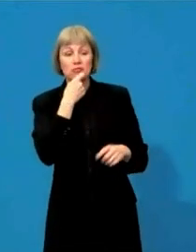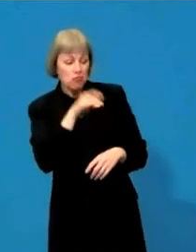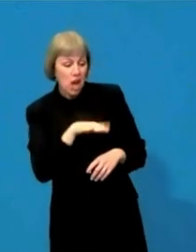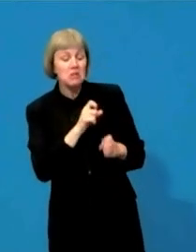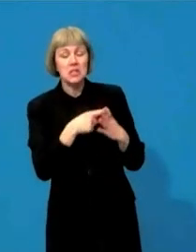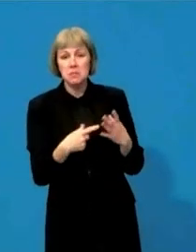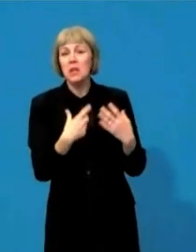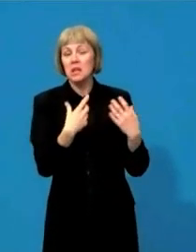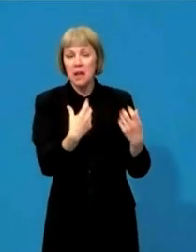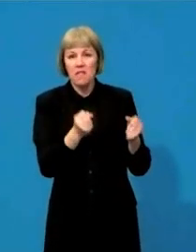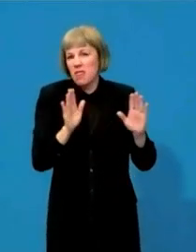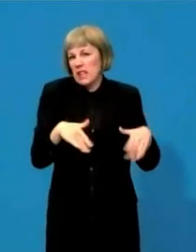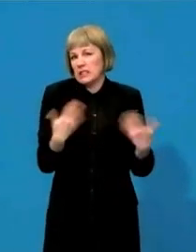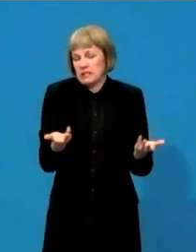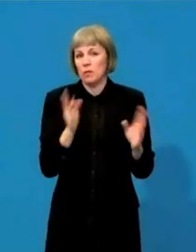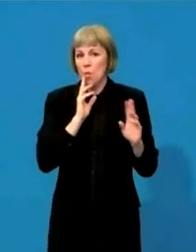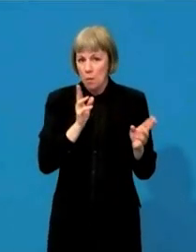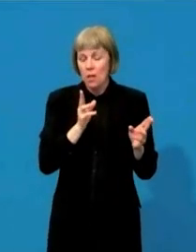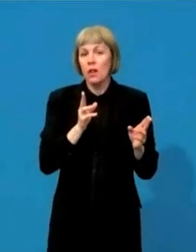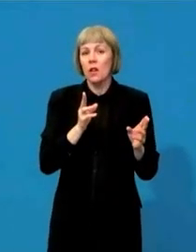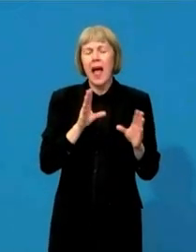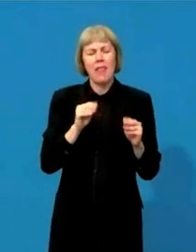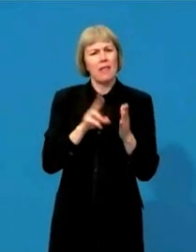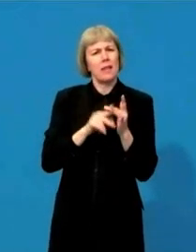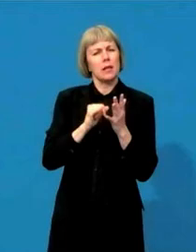You can have all these things. Here is $60,000." And then they disappear.